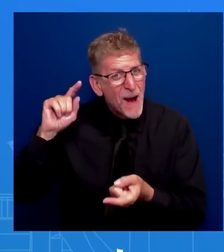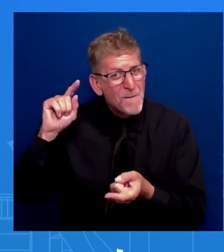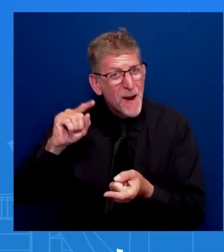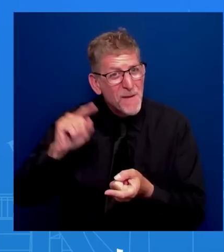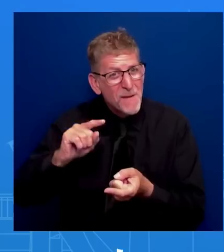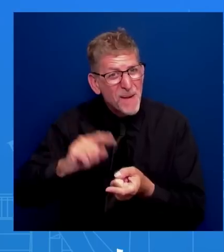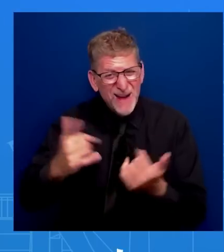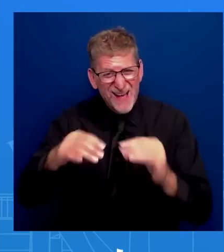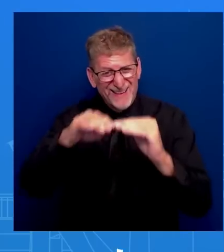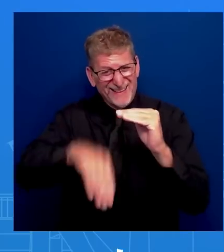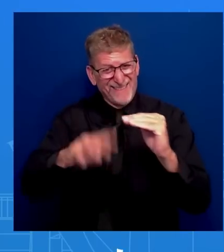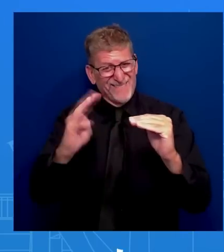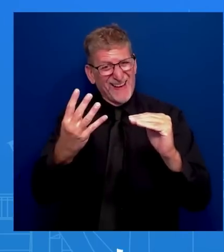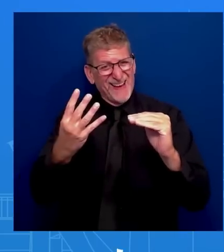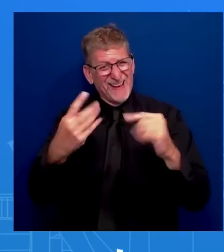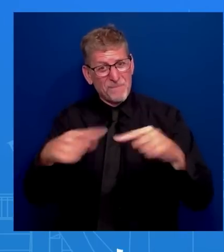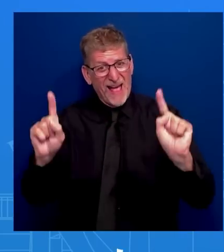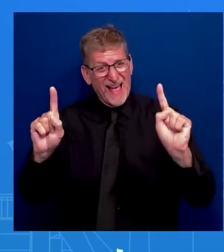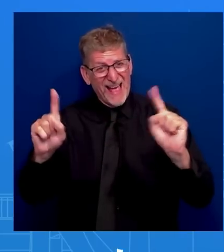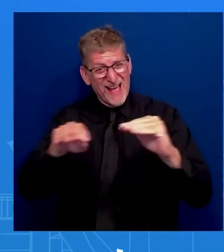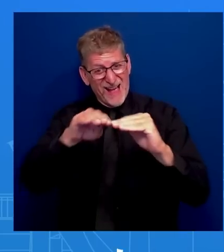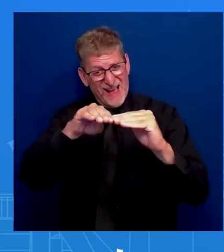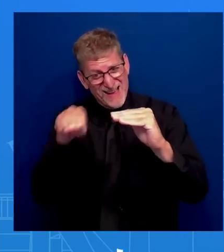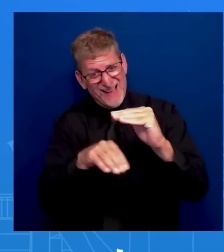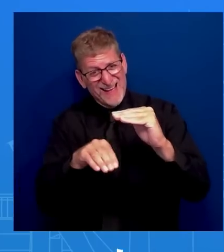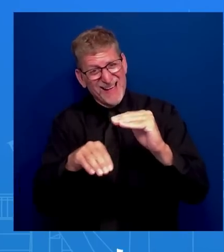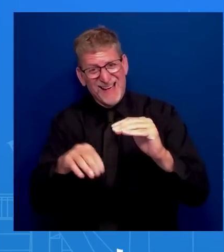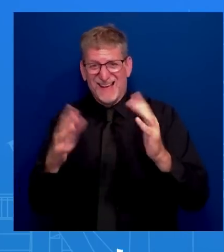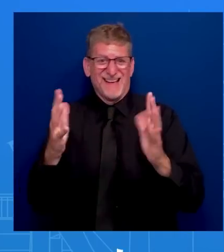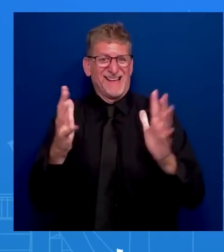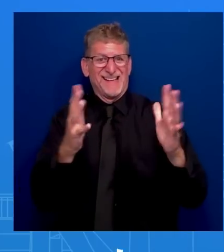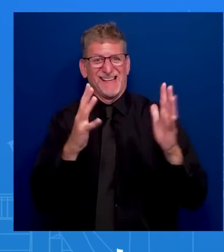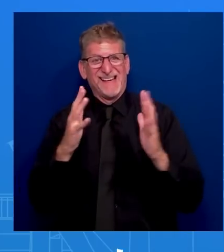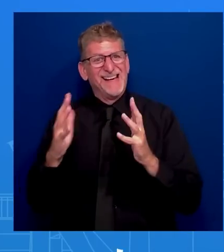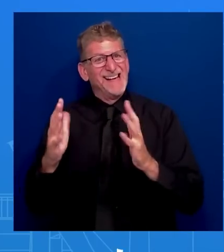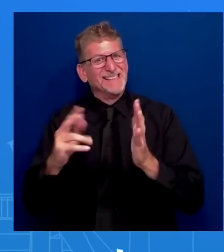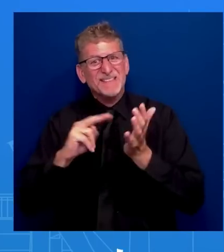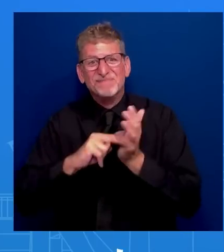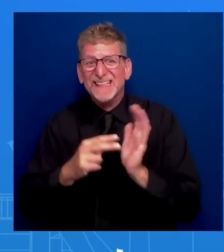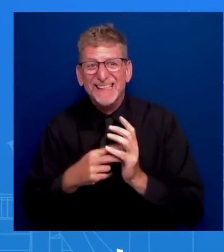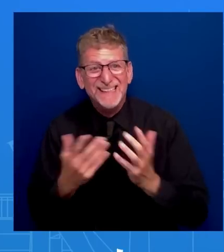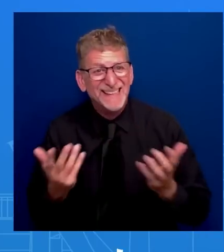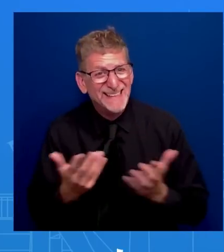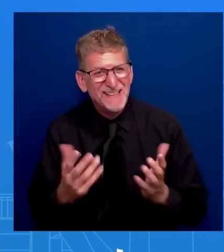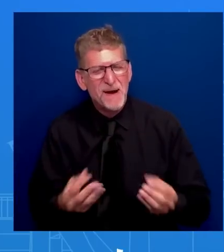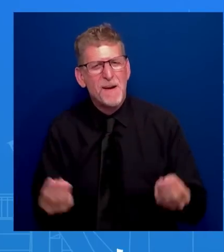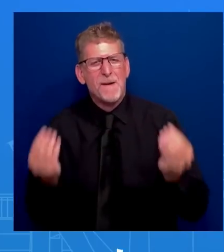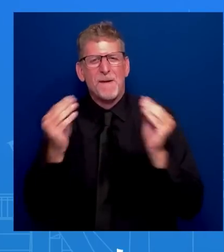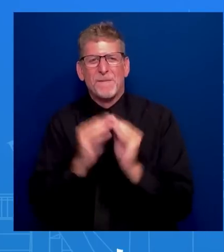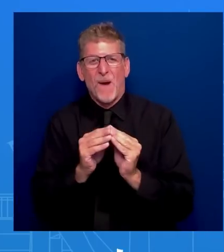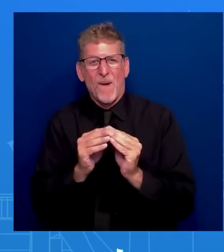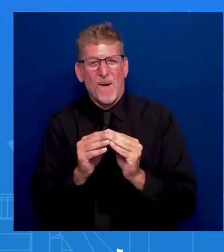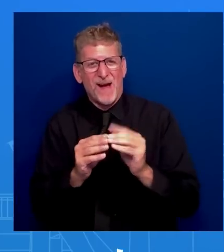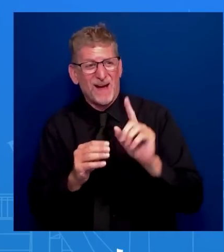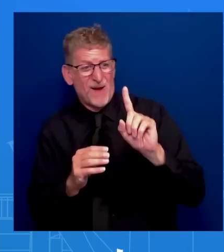That's delivering over $100 a month in vital relief to American families with two cars.